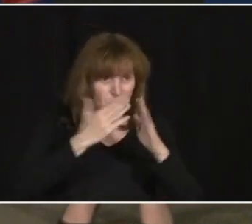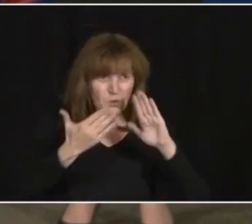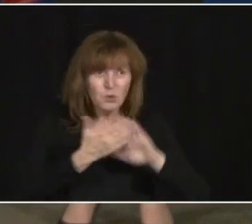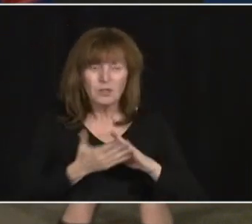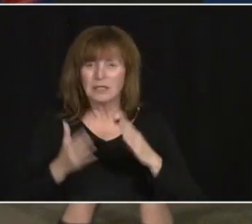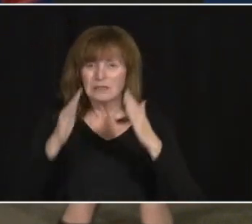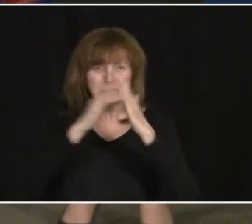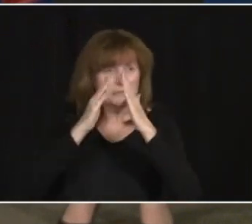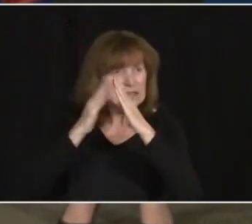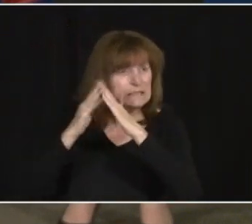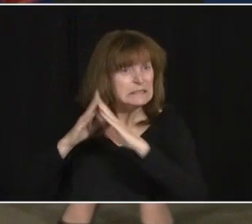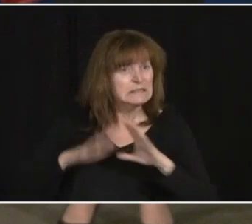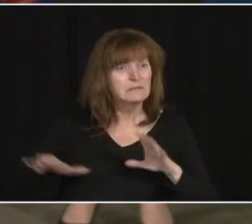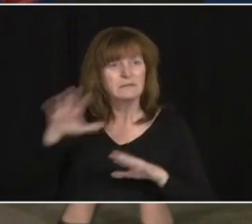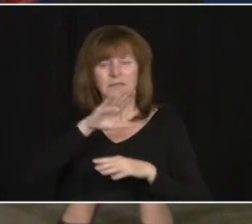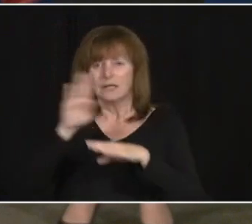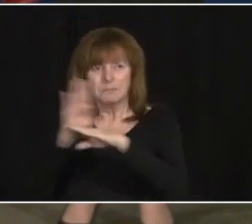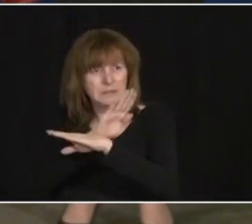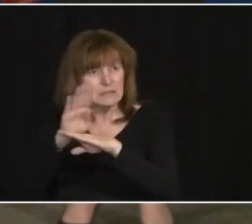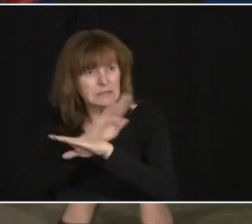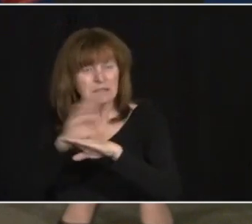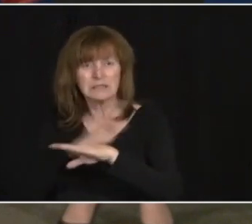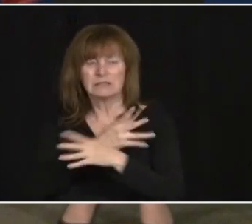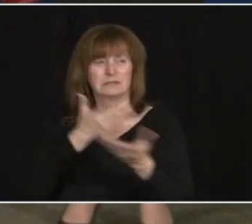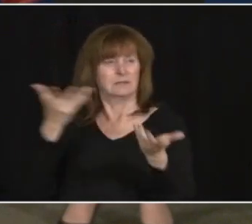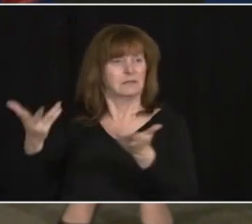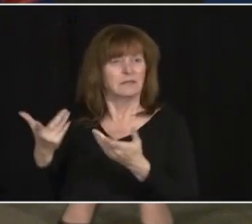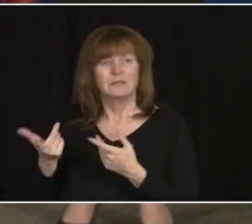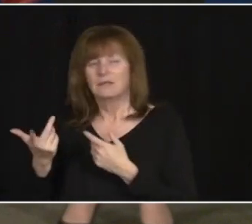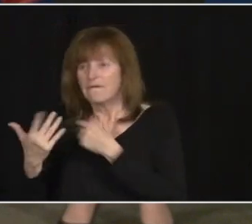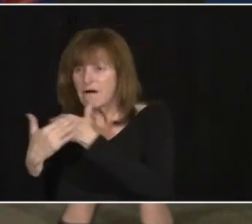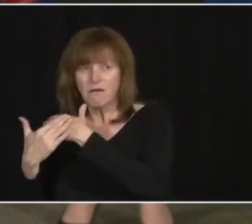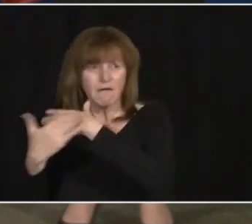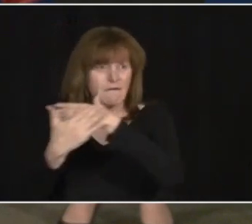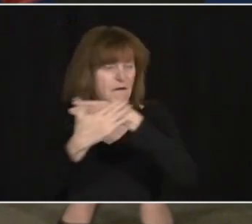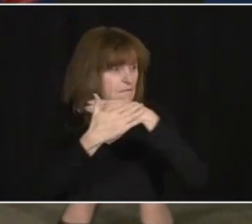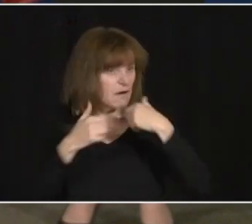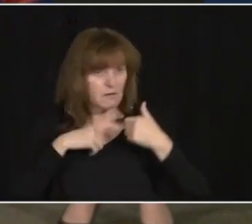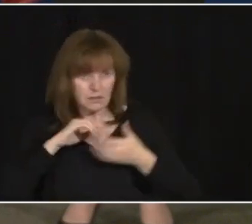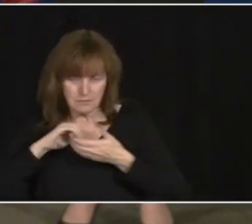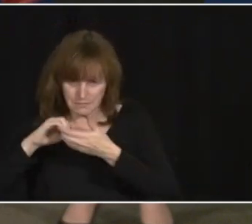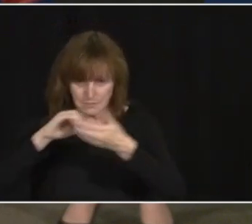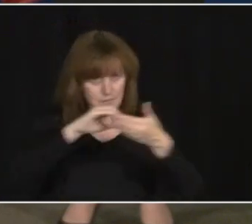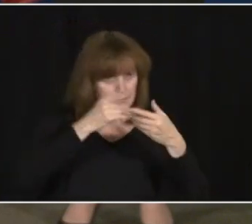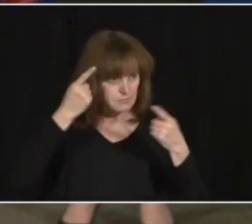throughout this province. Makes sure we consolidate with them and collaborate with them. So we are